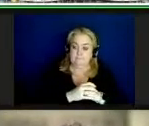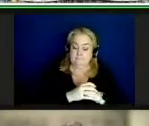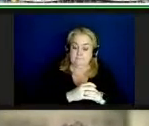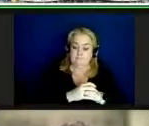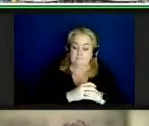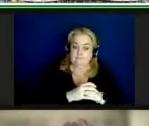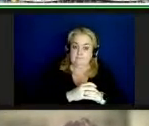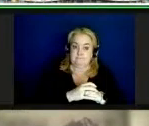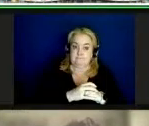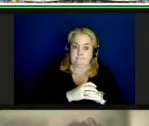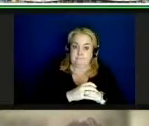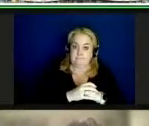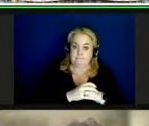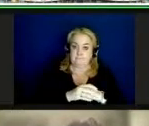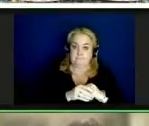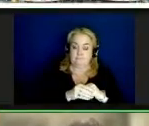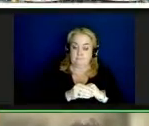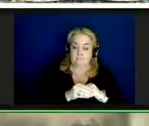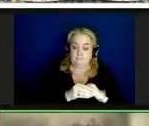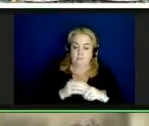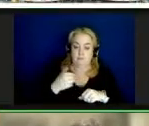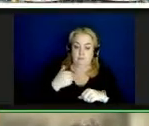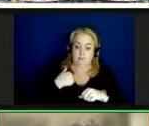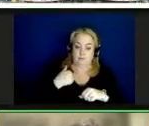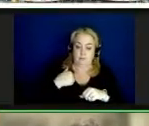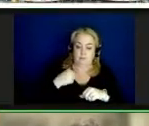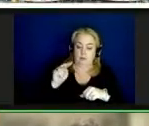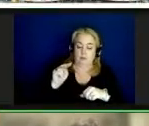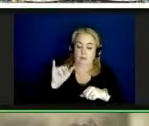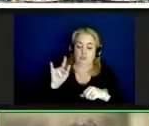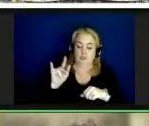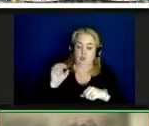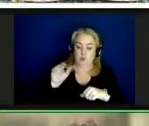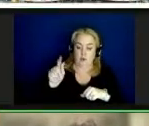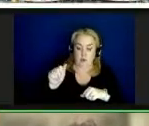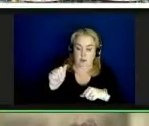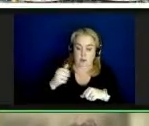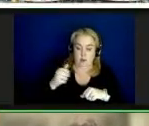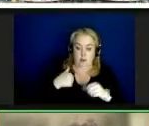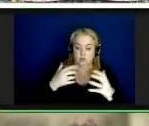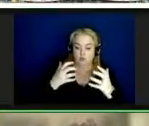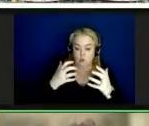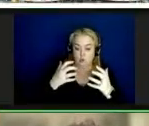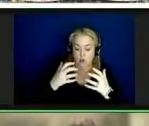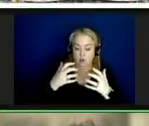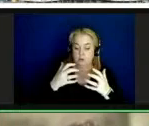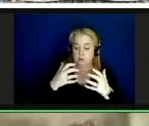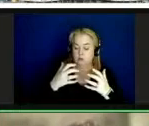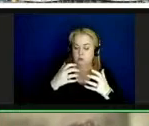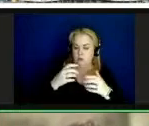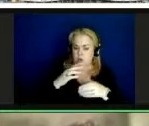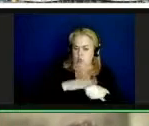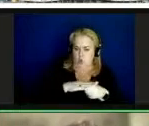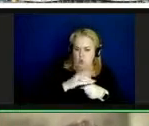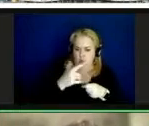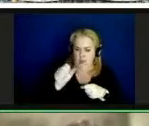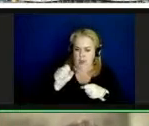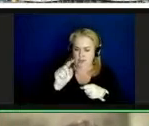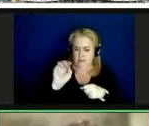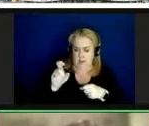IT JUST SEEMS TO BE PART OF